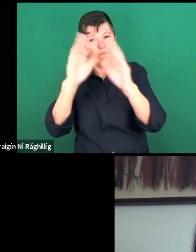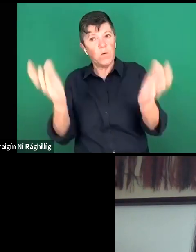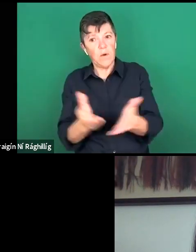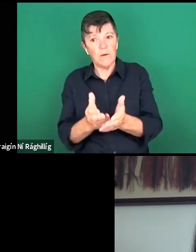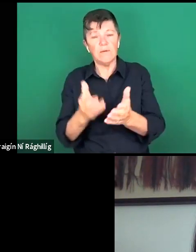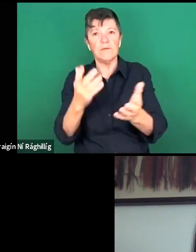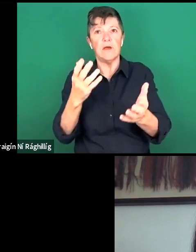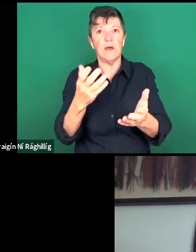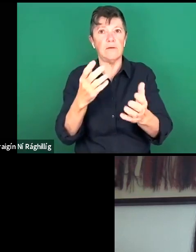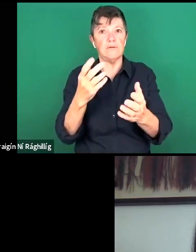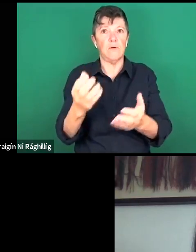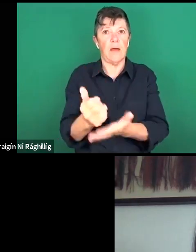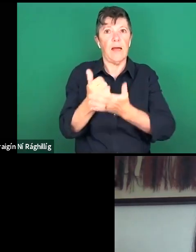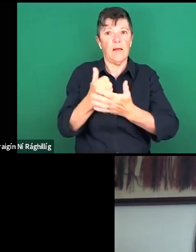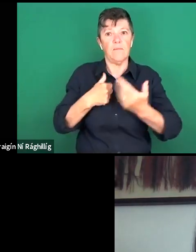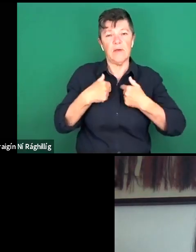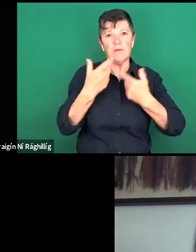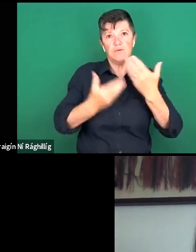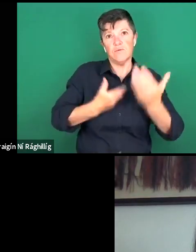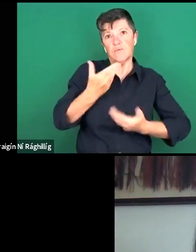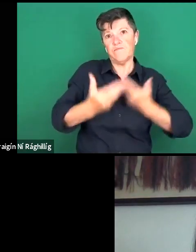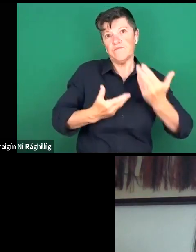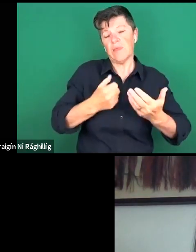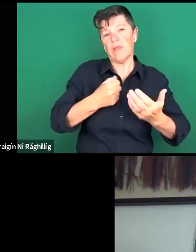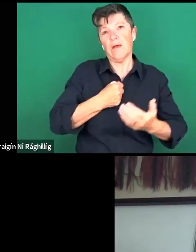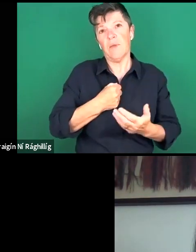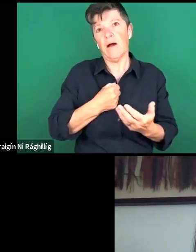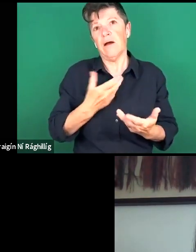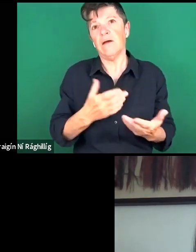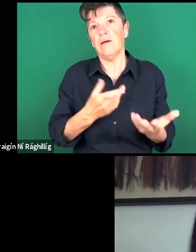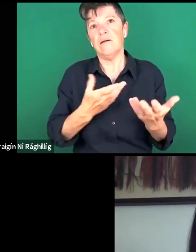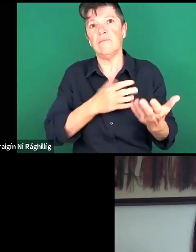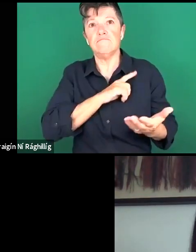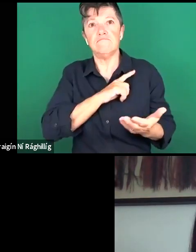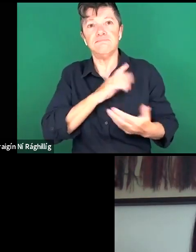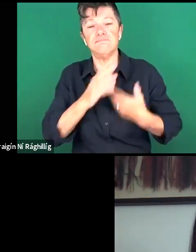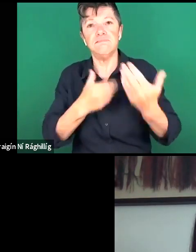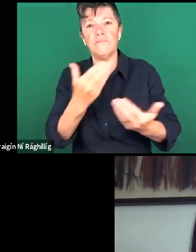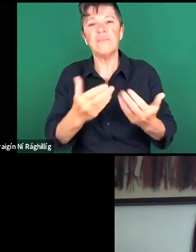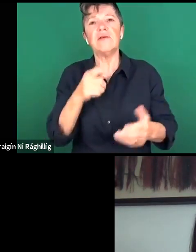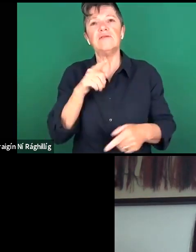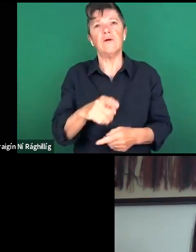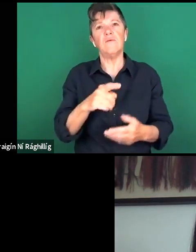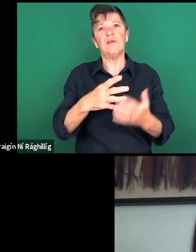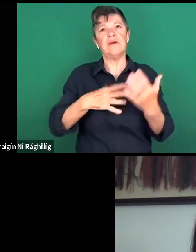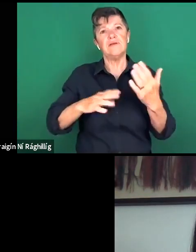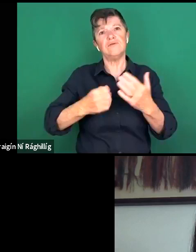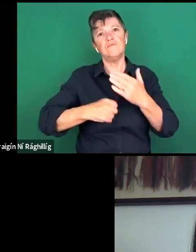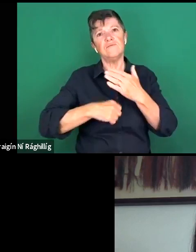make places unliveable for people, whether the